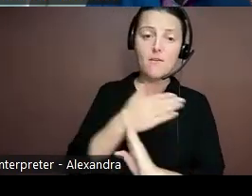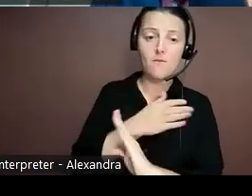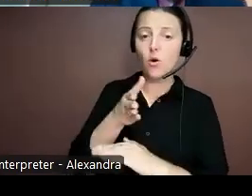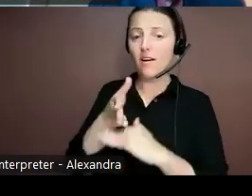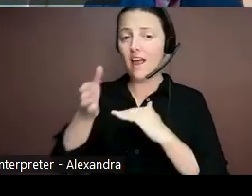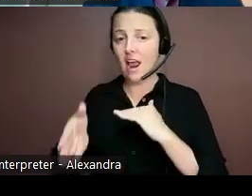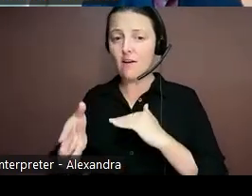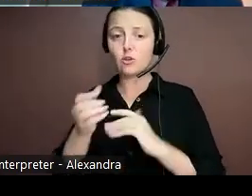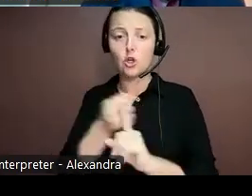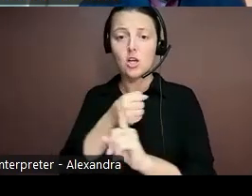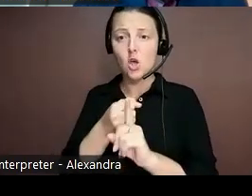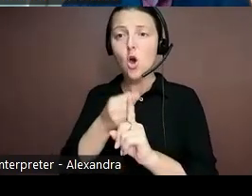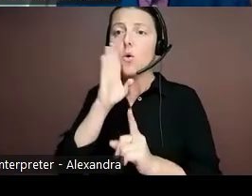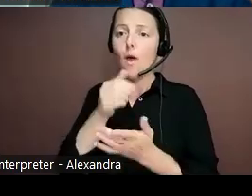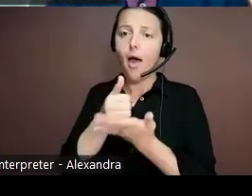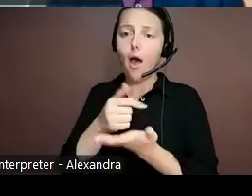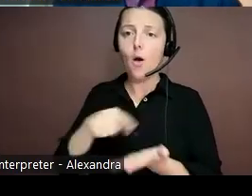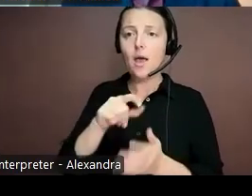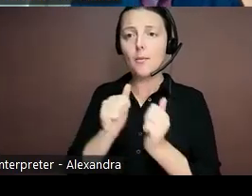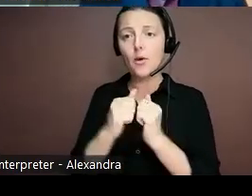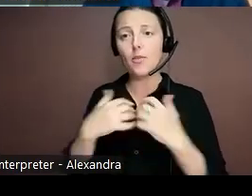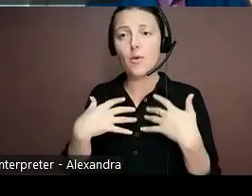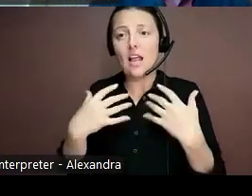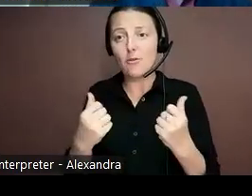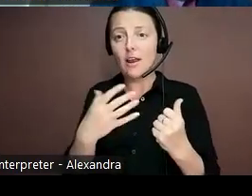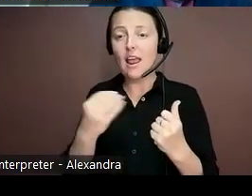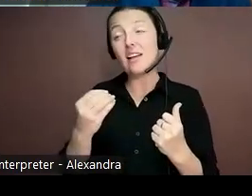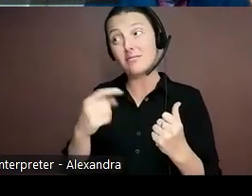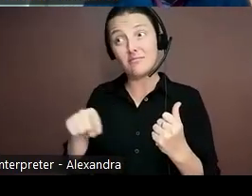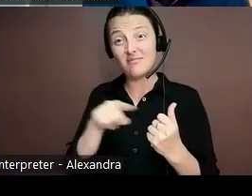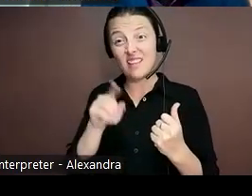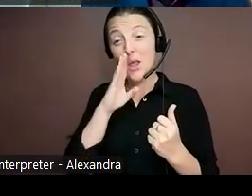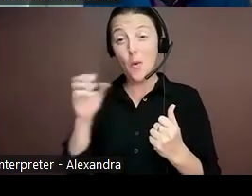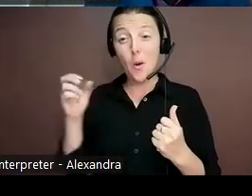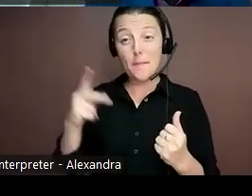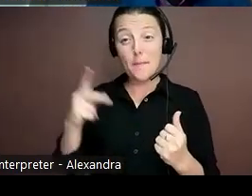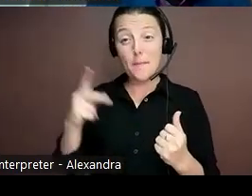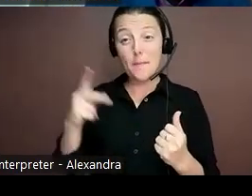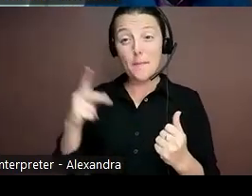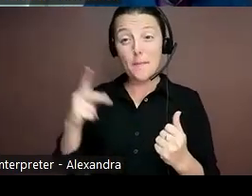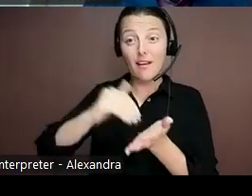if they return back to working on the Piku and how is that resolved and done addressed? That's